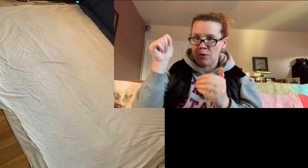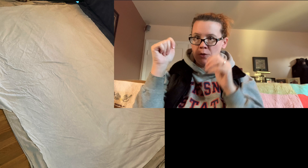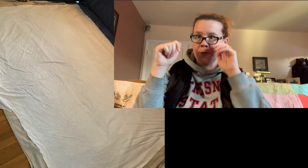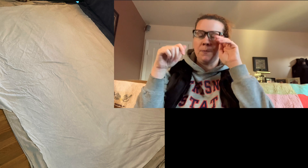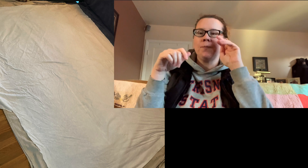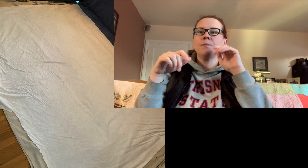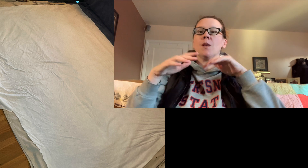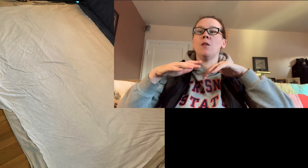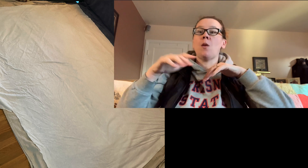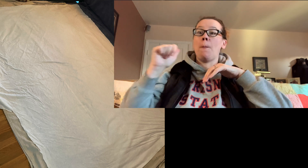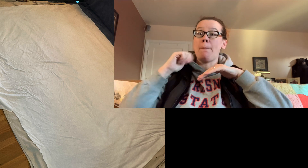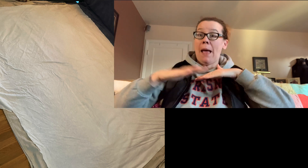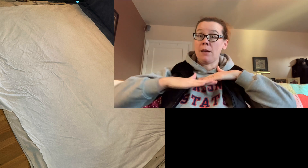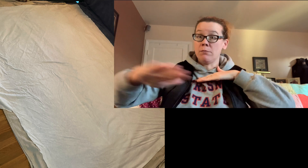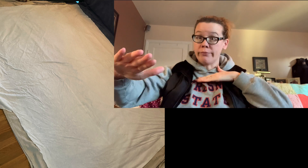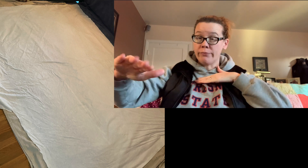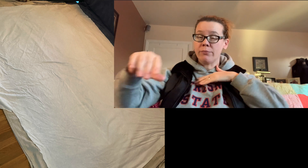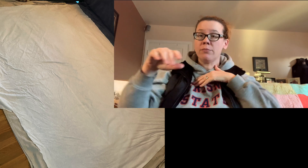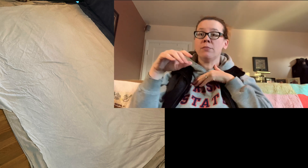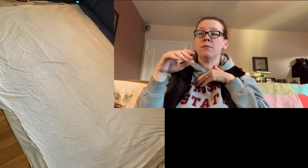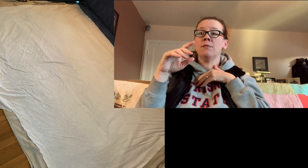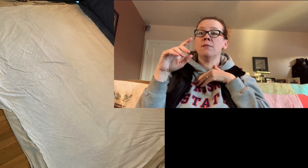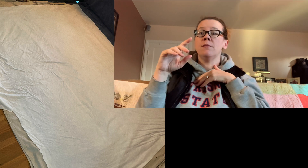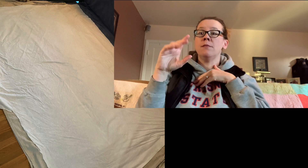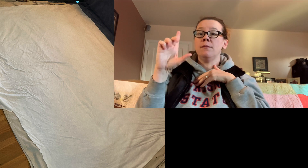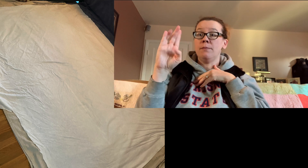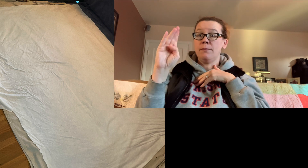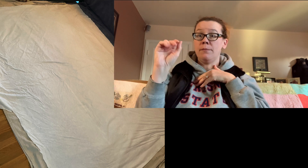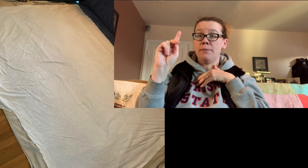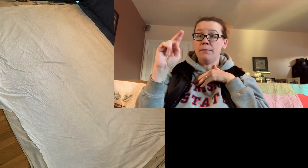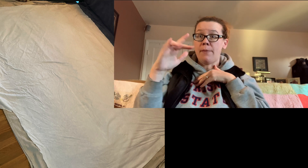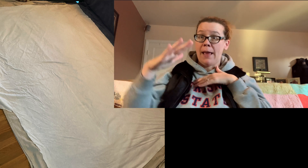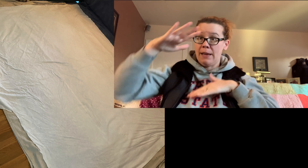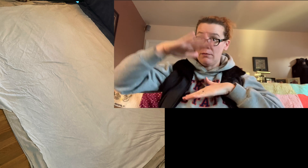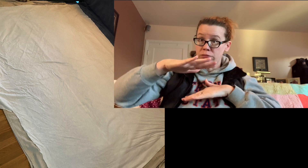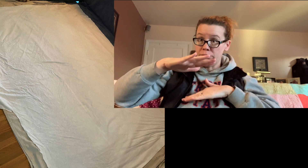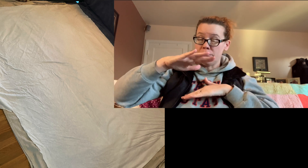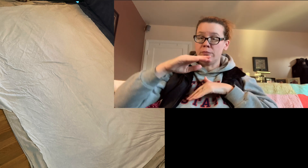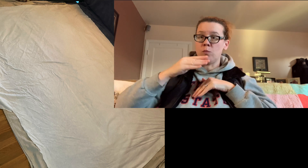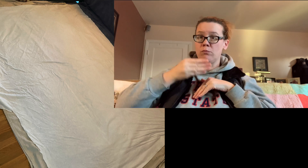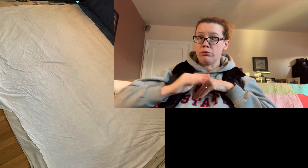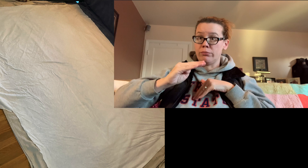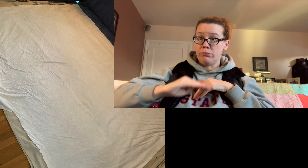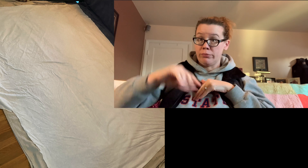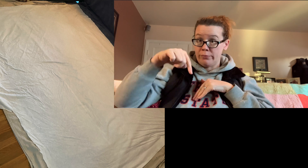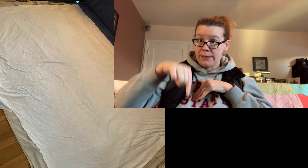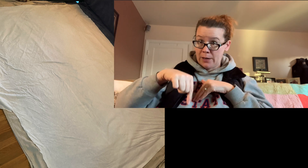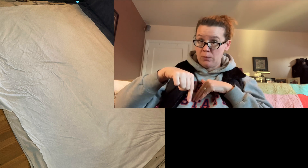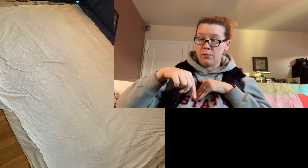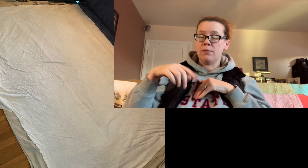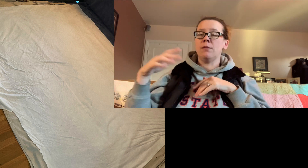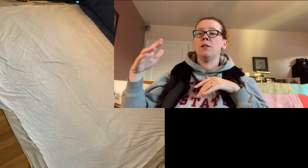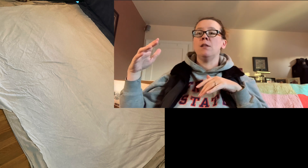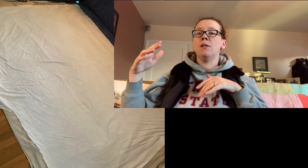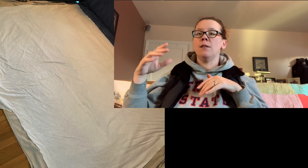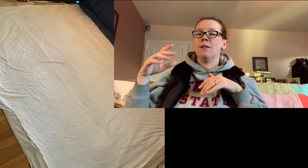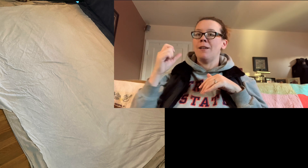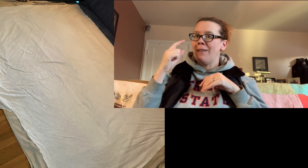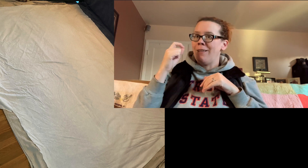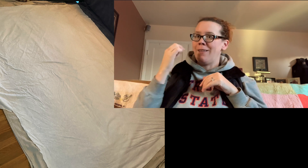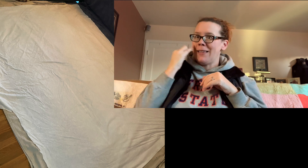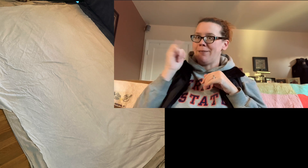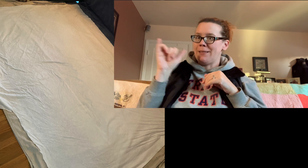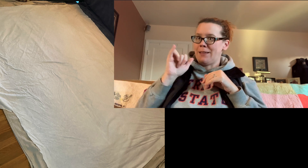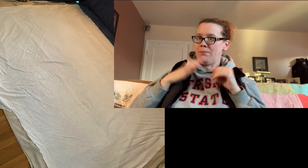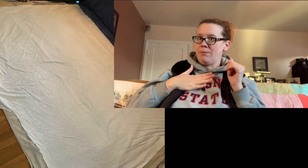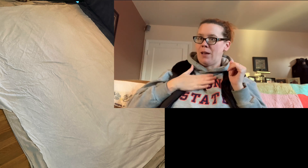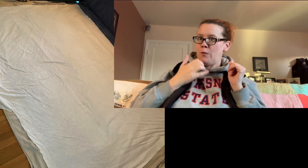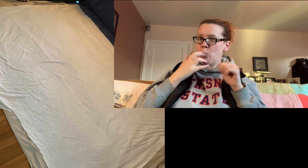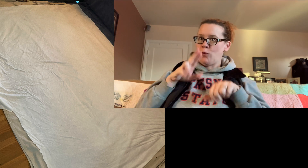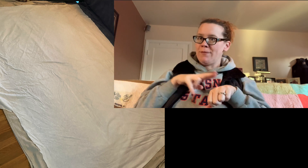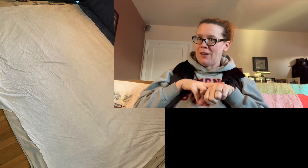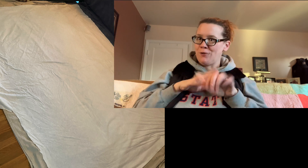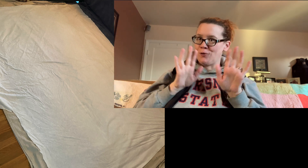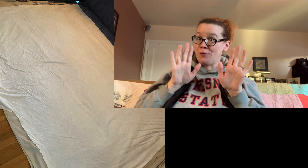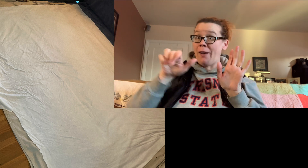more smoothly. So backing, and then batting on top of that, um with the pimply-the pimple side down.